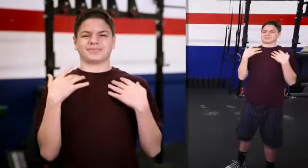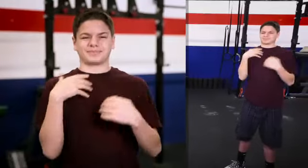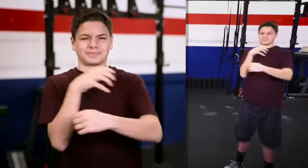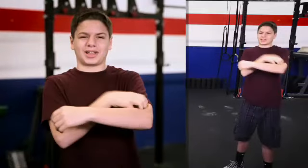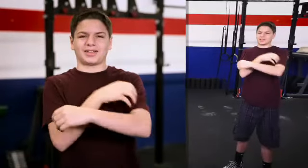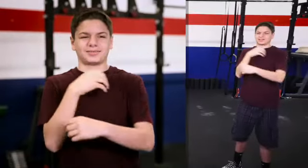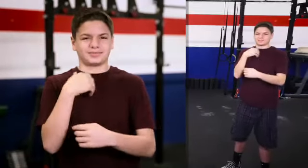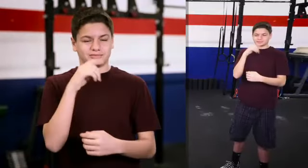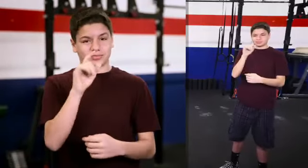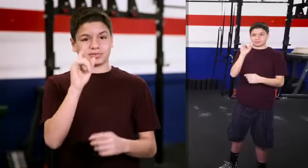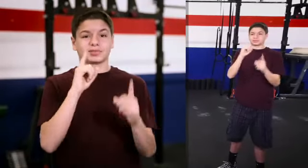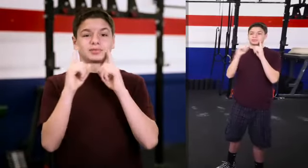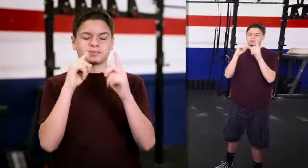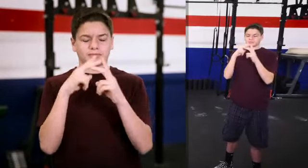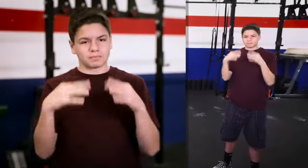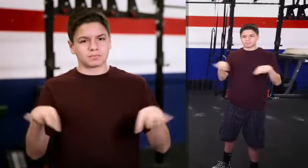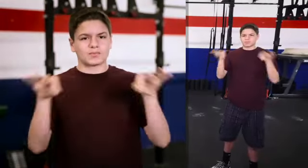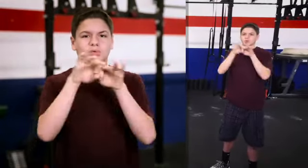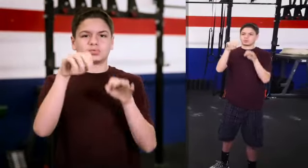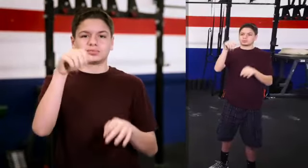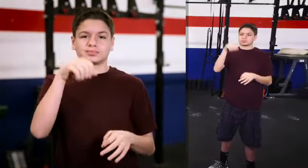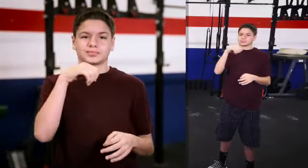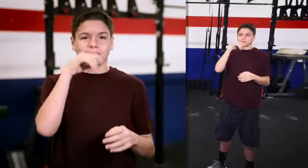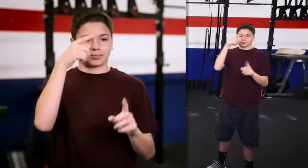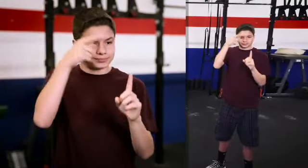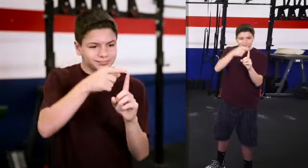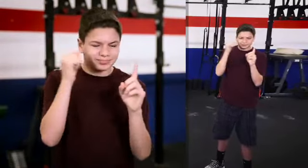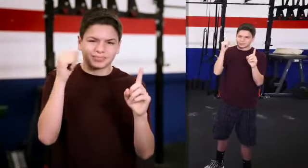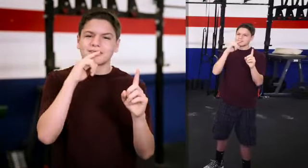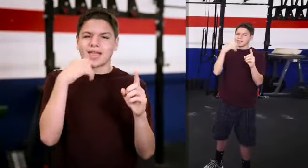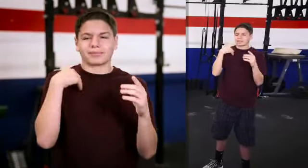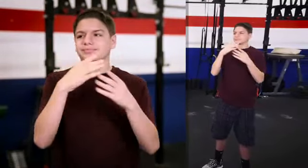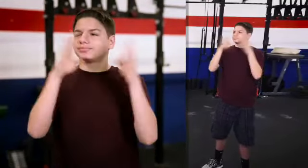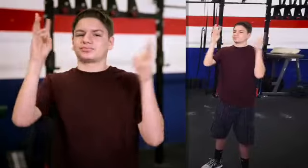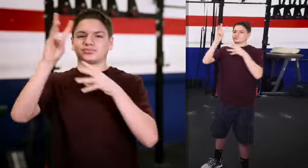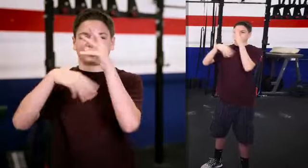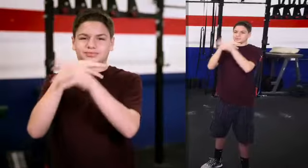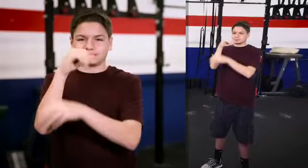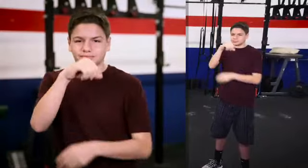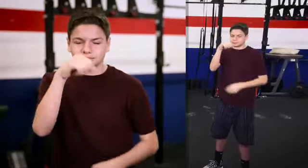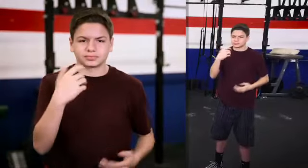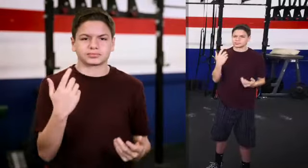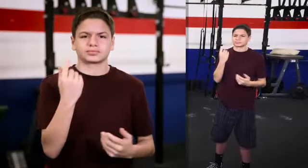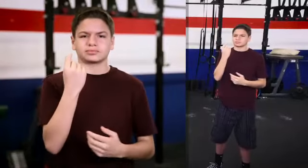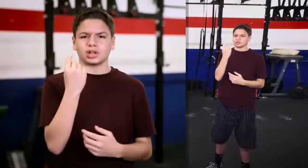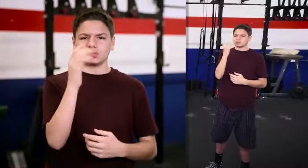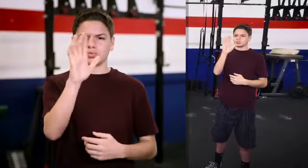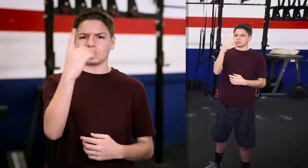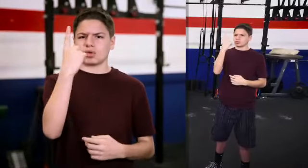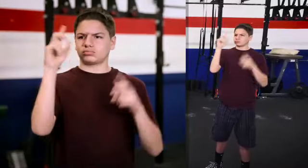That's inspiring and powerful. Dialogue is so important. It applies to the entire world.